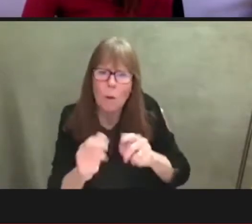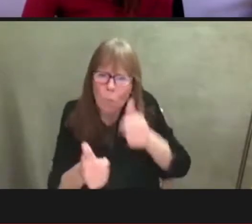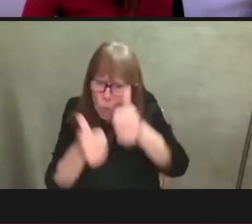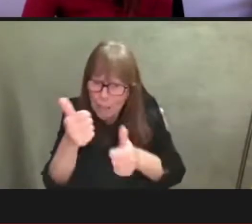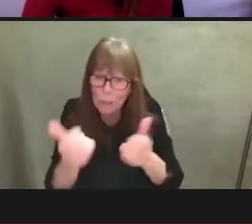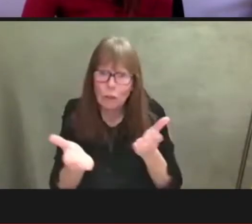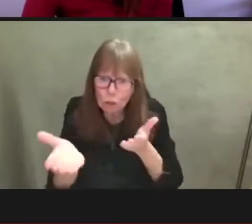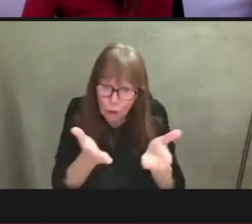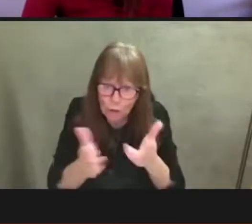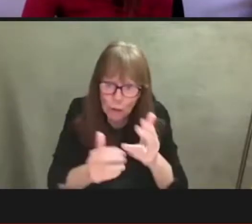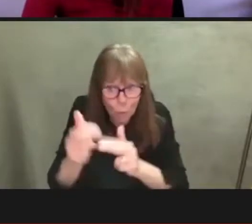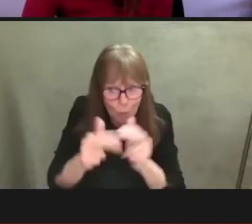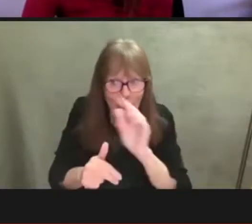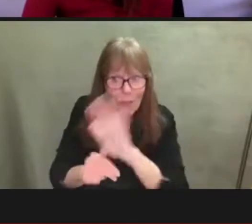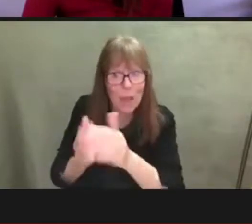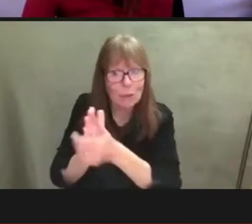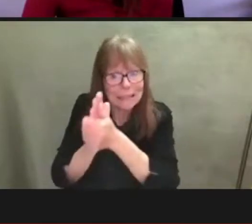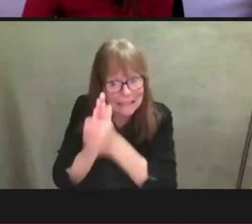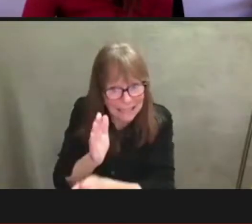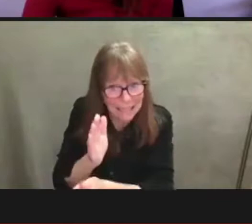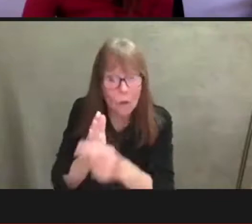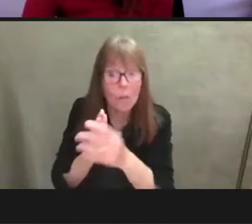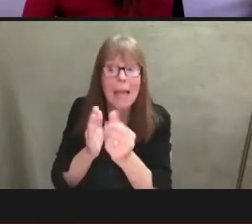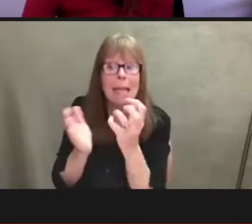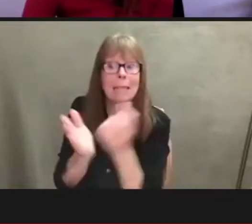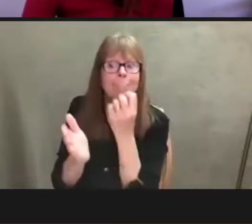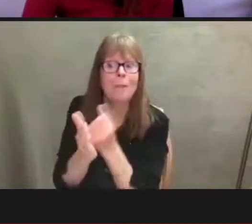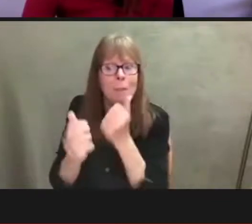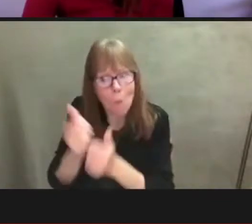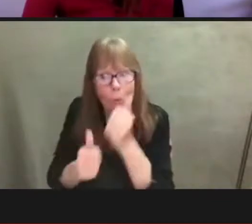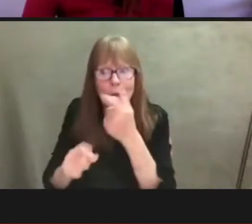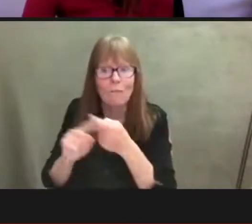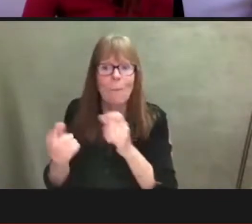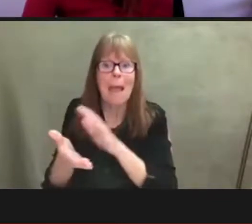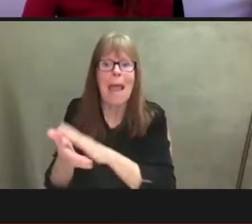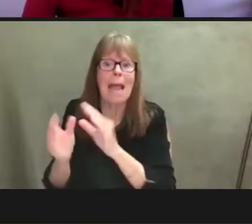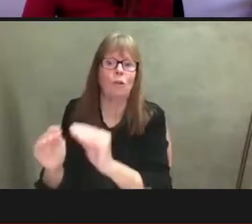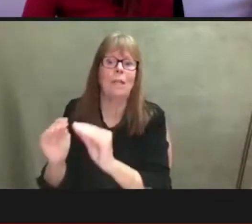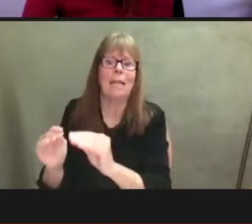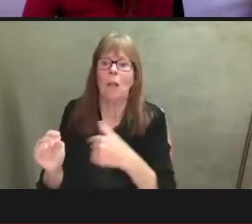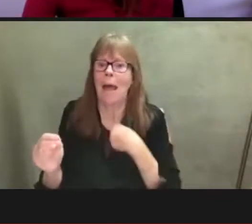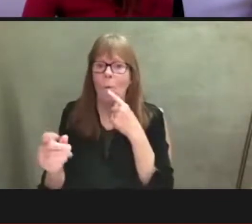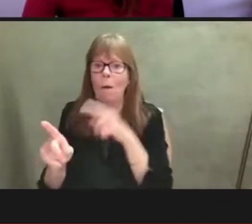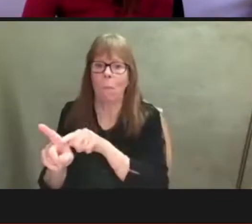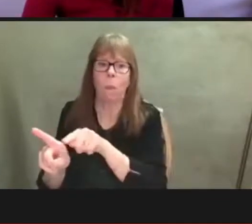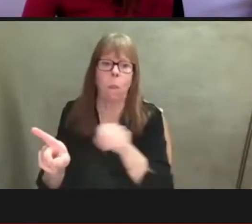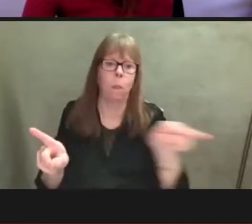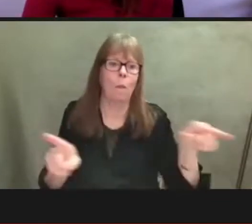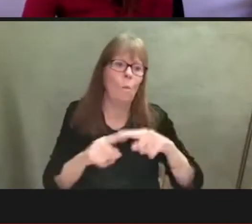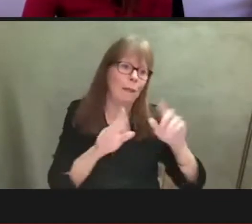to build their skills to get the most out of education. So I don't want to go too far afield in the child and adolescent arena.